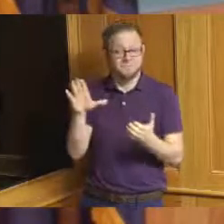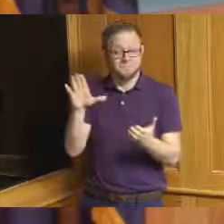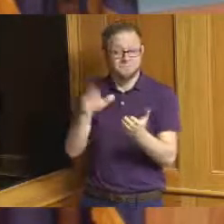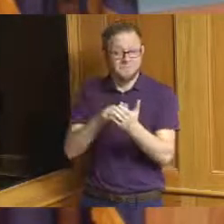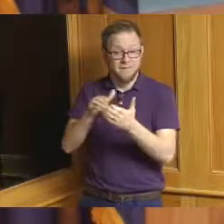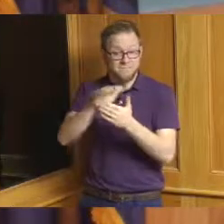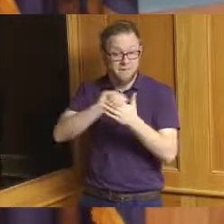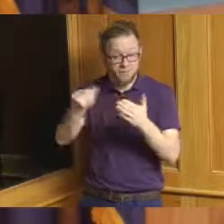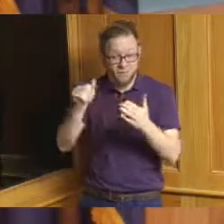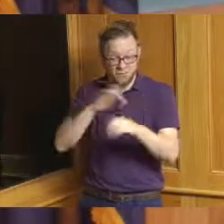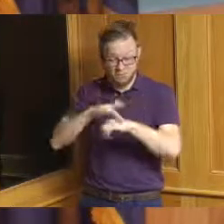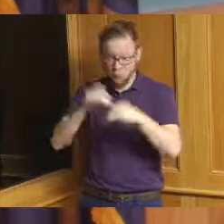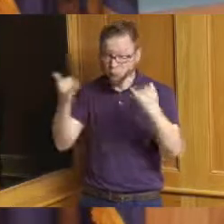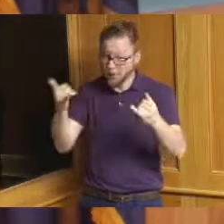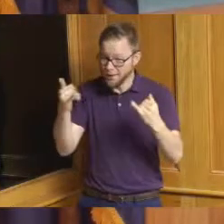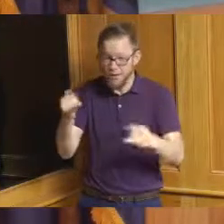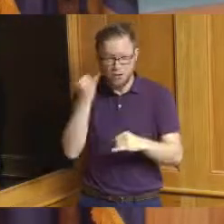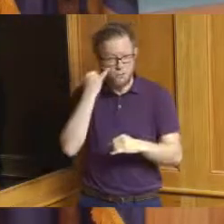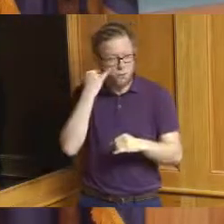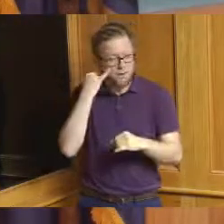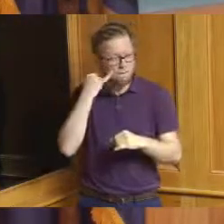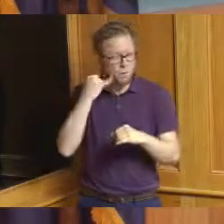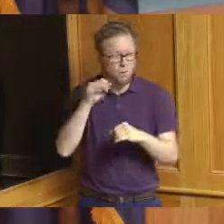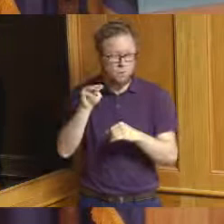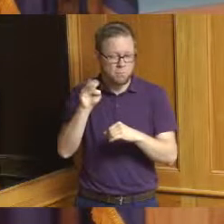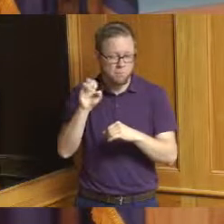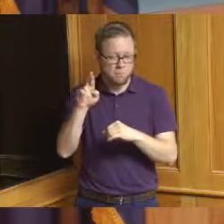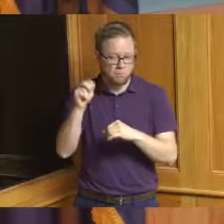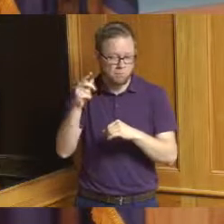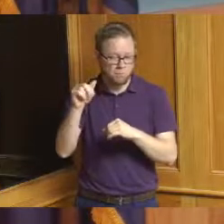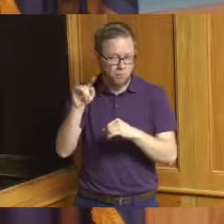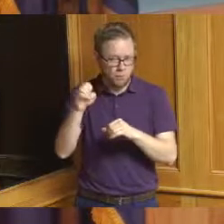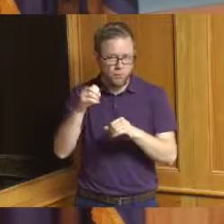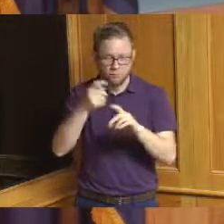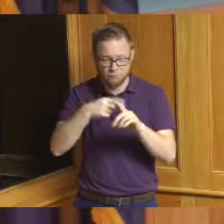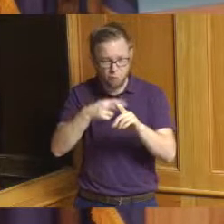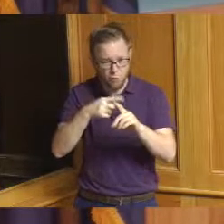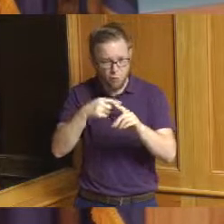behind and you meet the qualifications we got something to help you if you're a homeowner